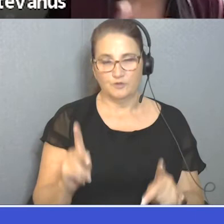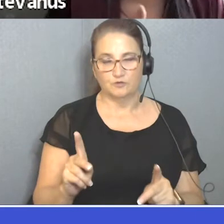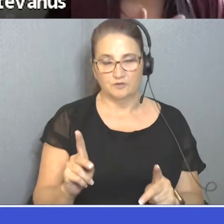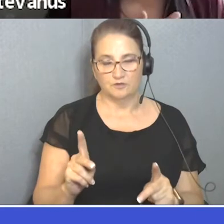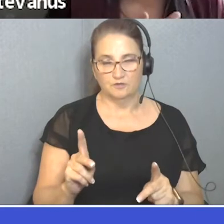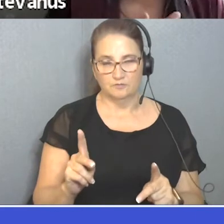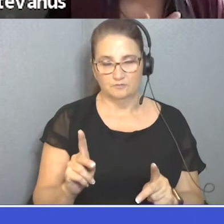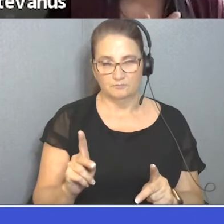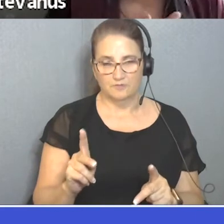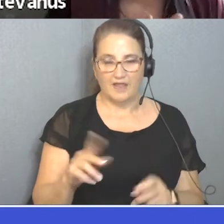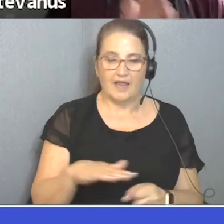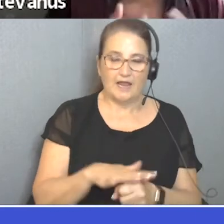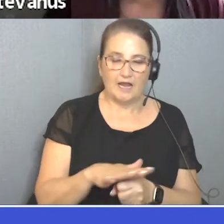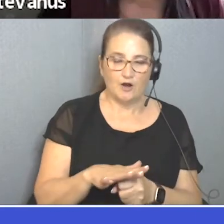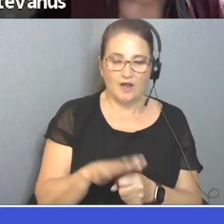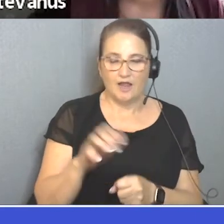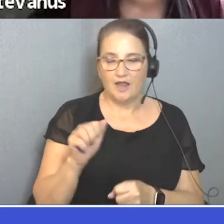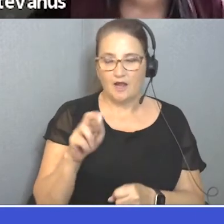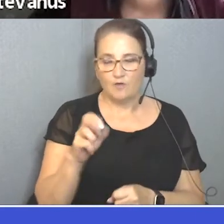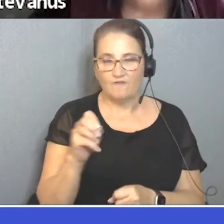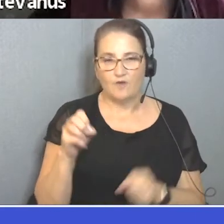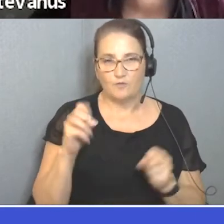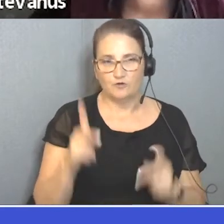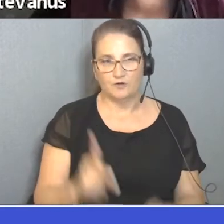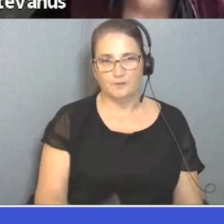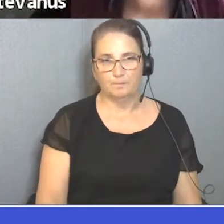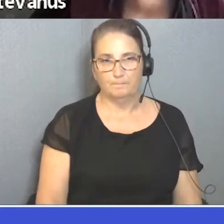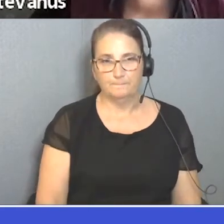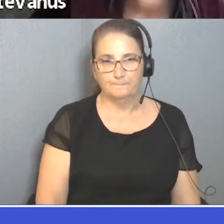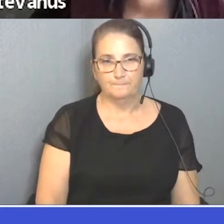better understand your opportunity, area of